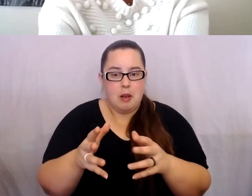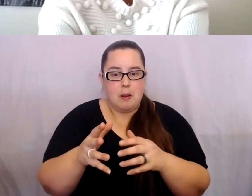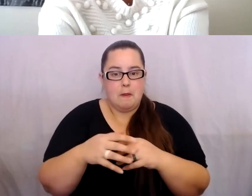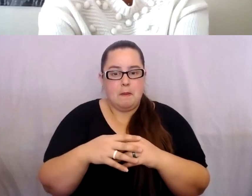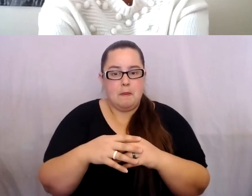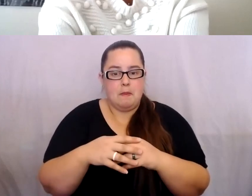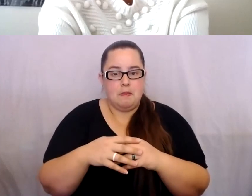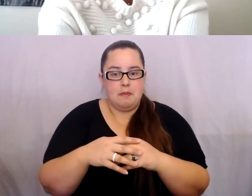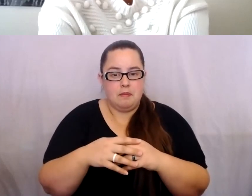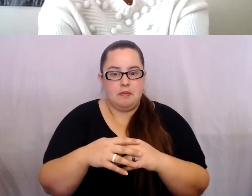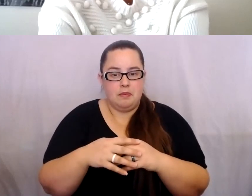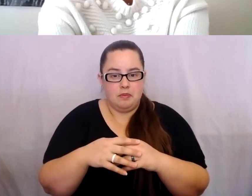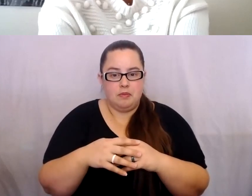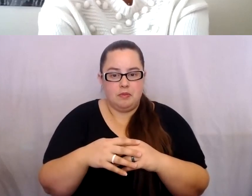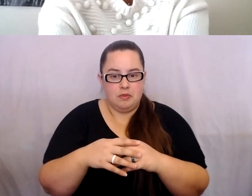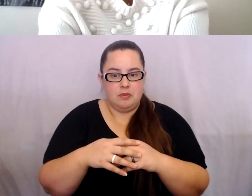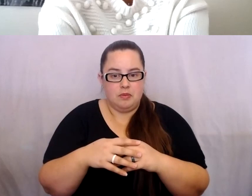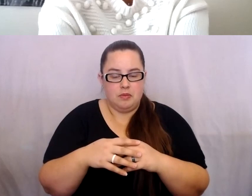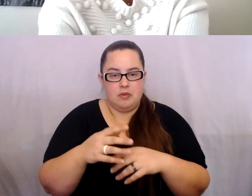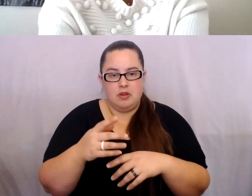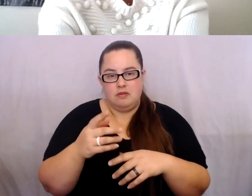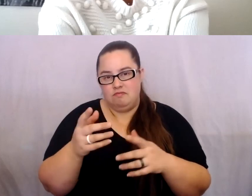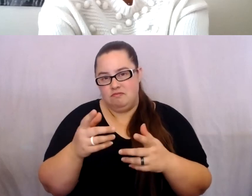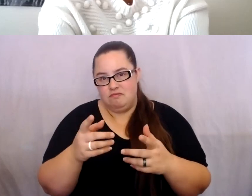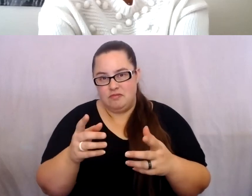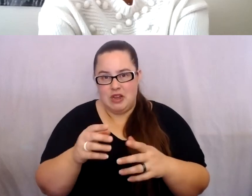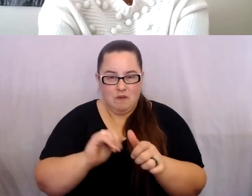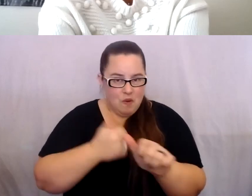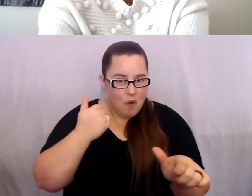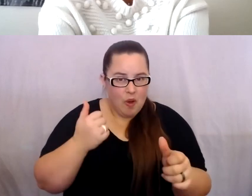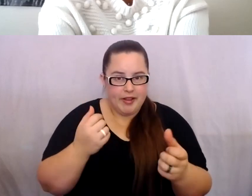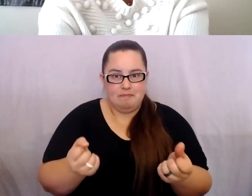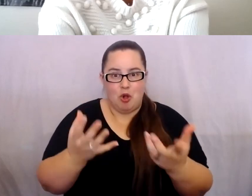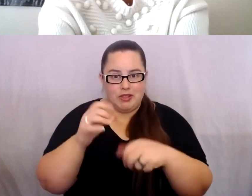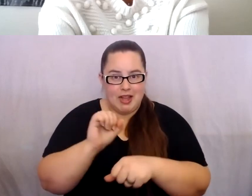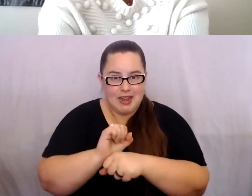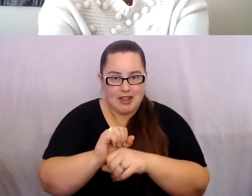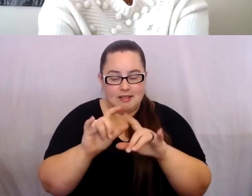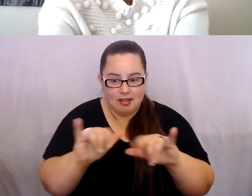So say the very least, even if they. Are. Still dealing with a lot of that self-presentation pressure.